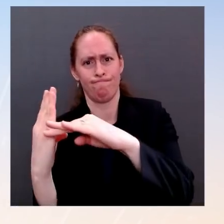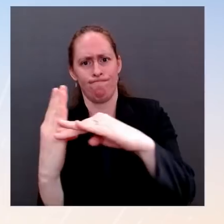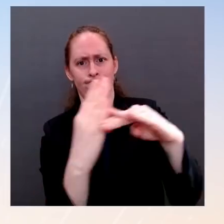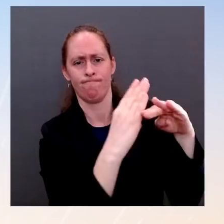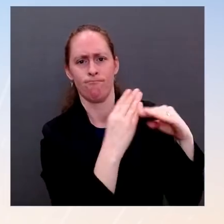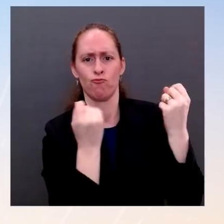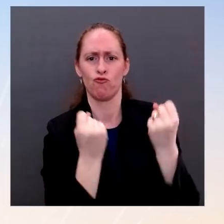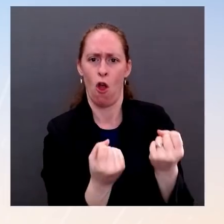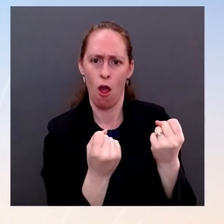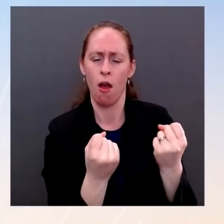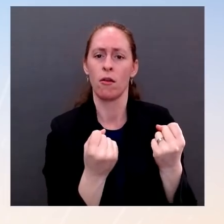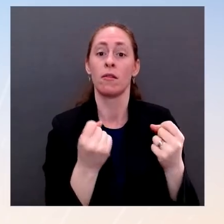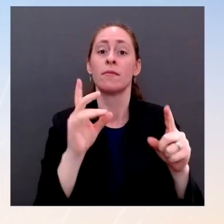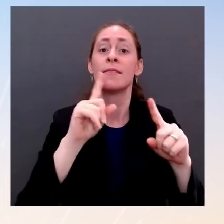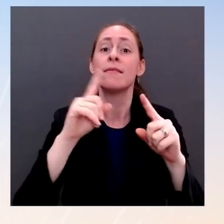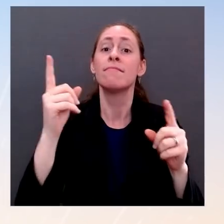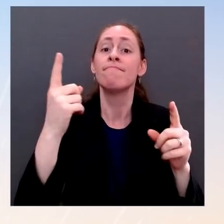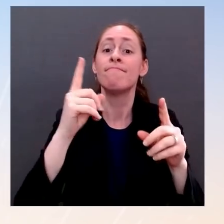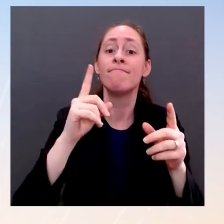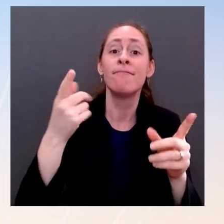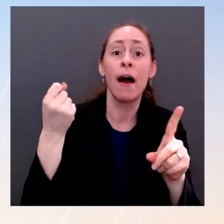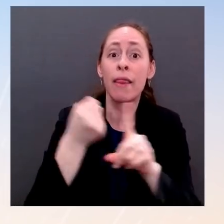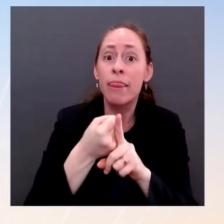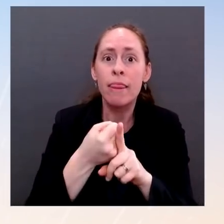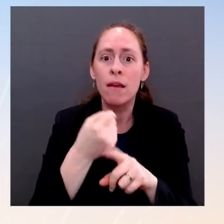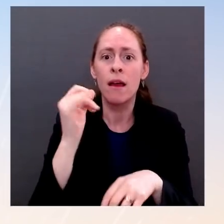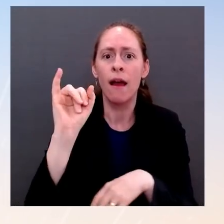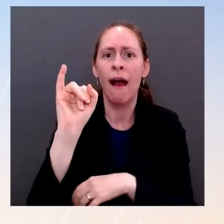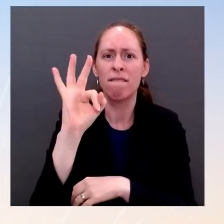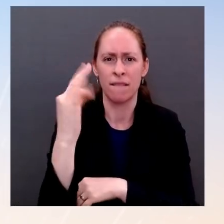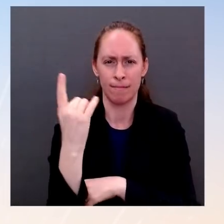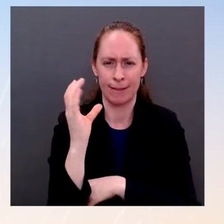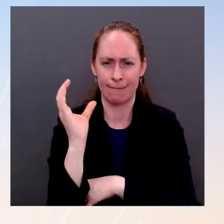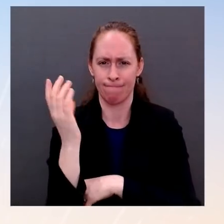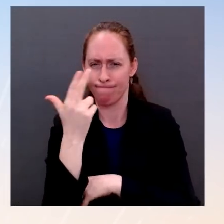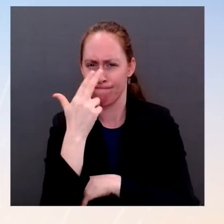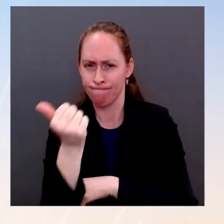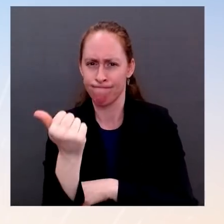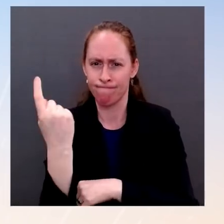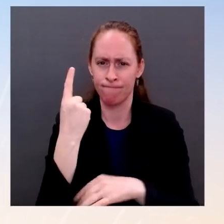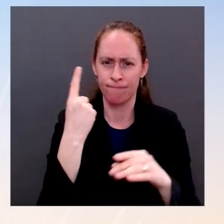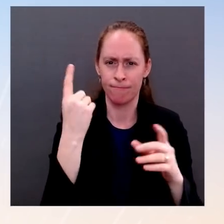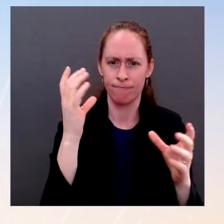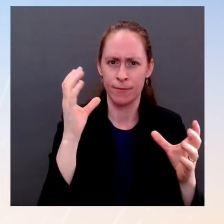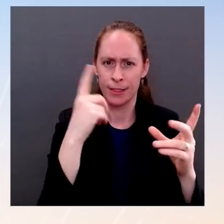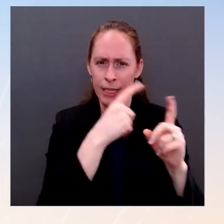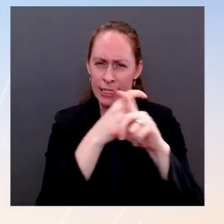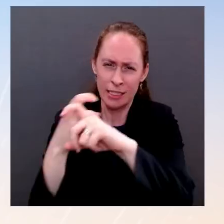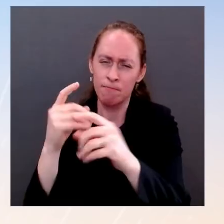for even sophisticated cyber actors. Second, we continue to support Ukraine